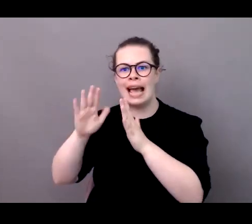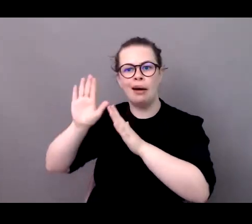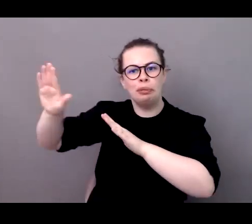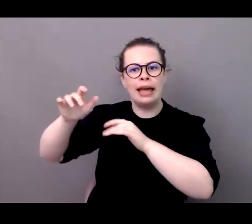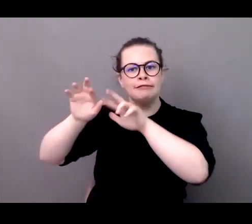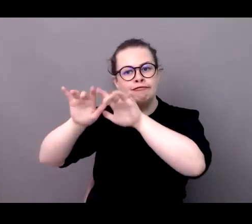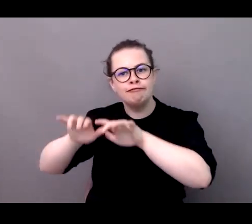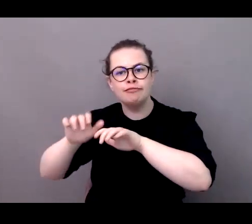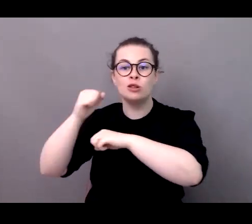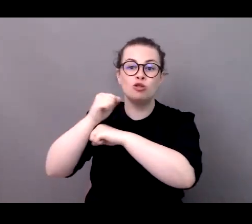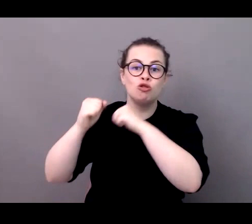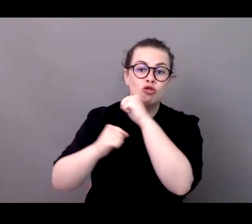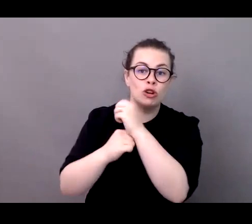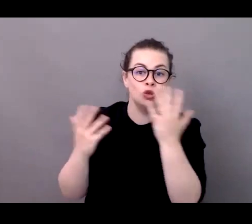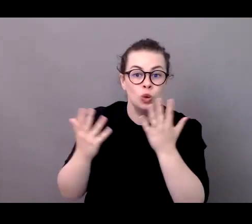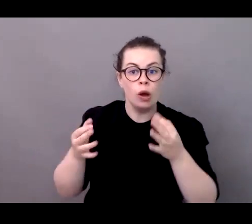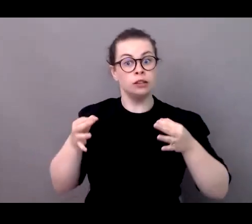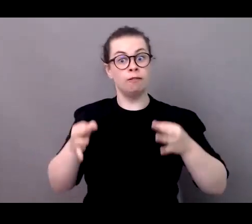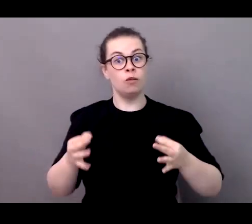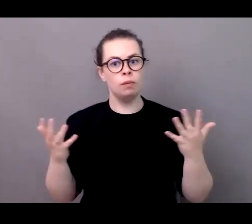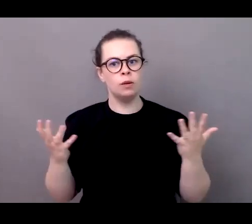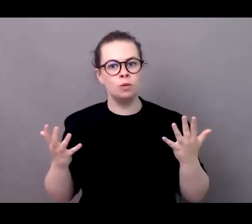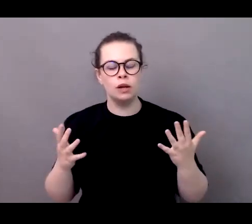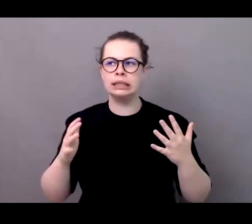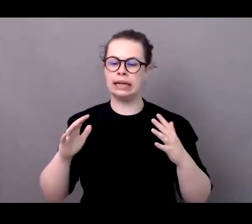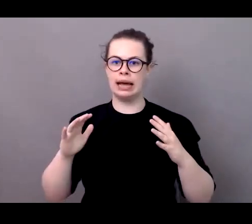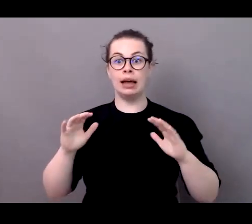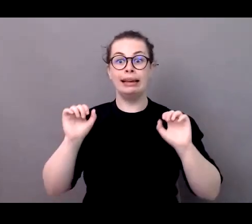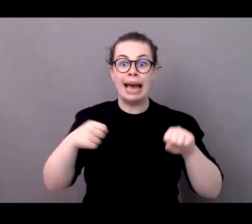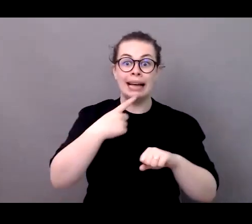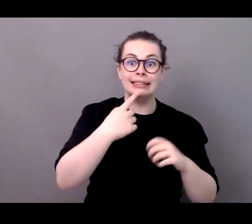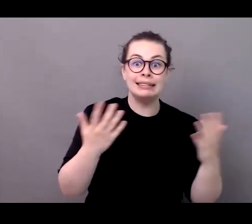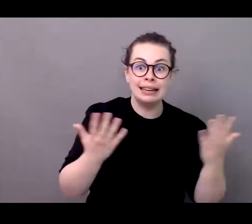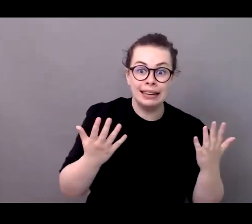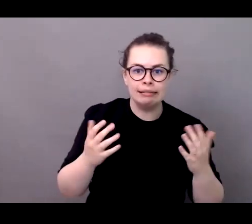that can be said in a general comment, hopefully when you review those, that will start to inspire